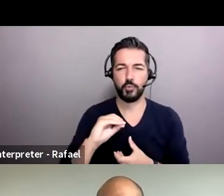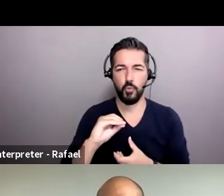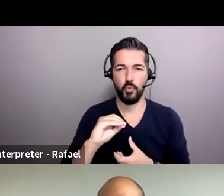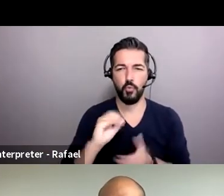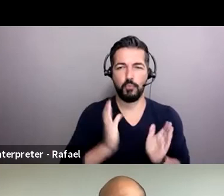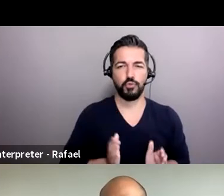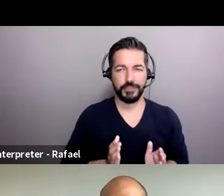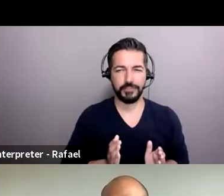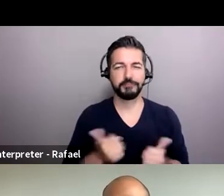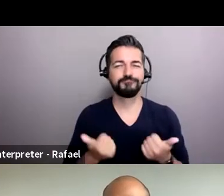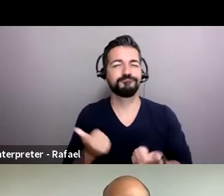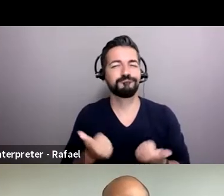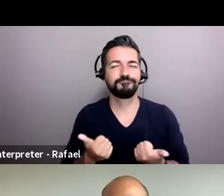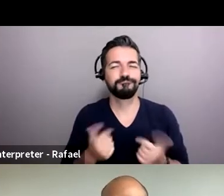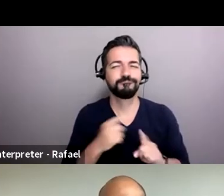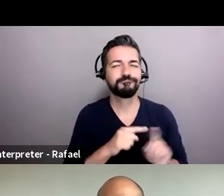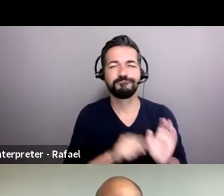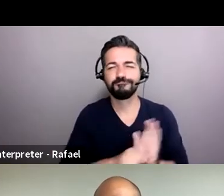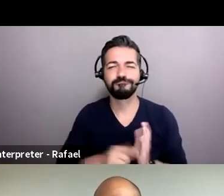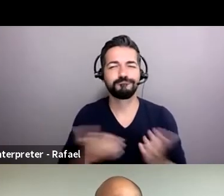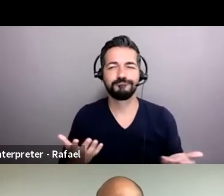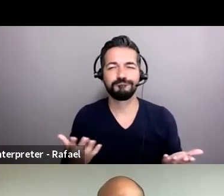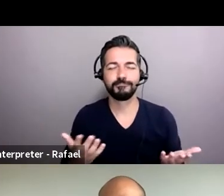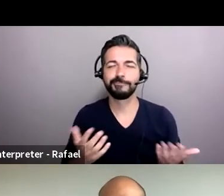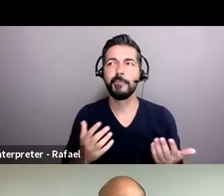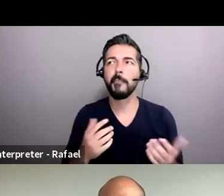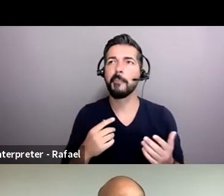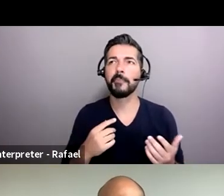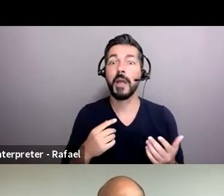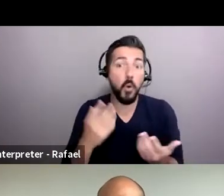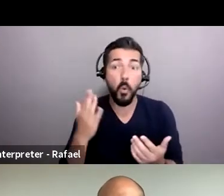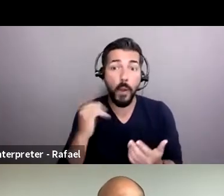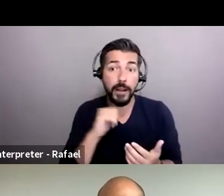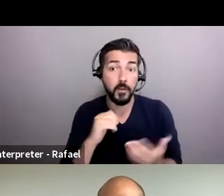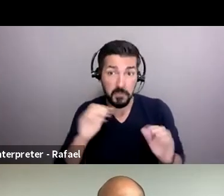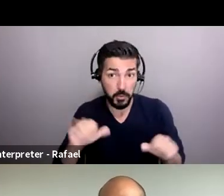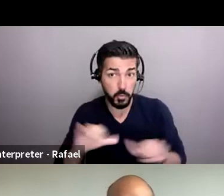And and what about doing both? Jordan, I'm going to start with you.